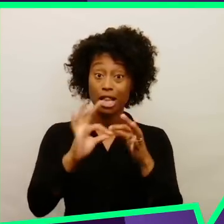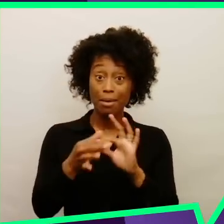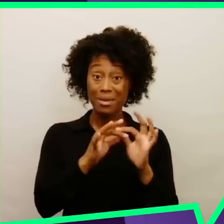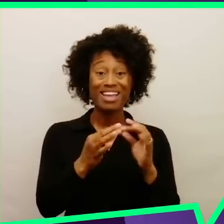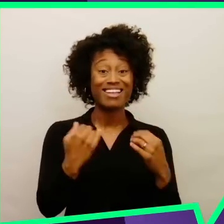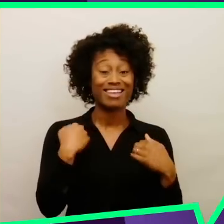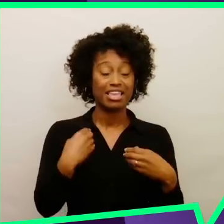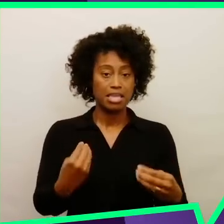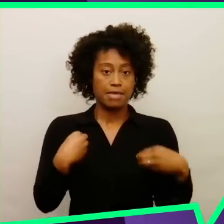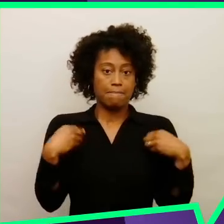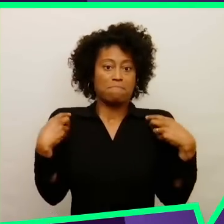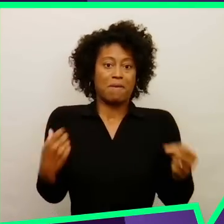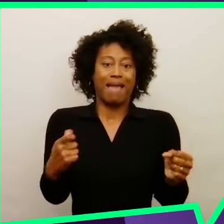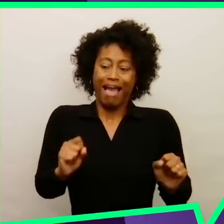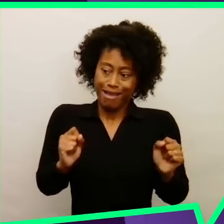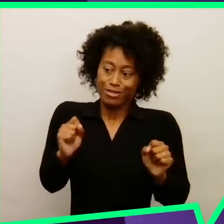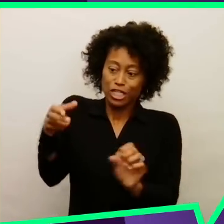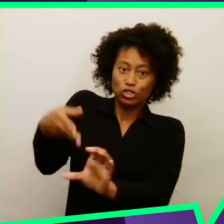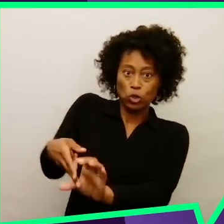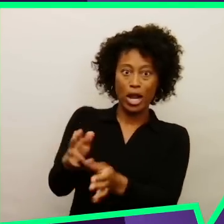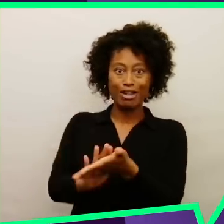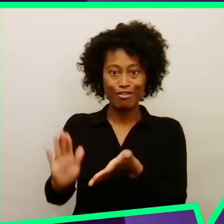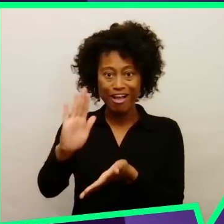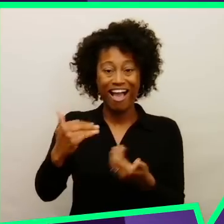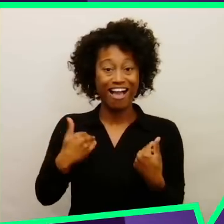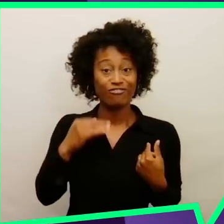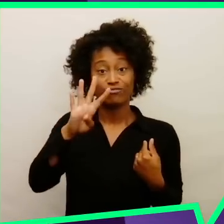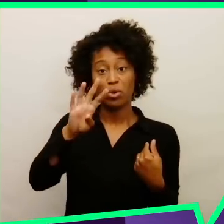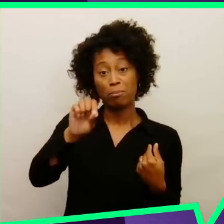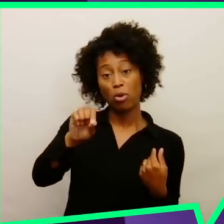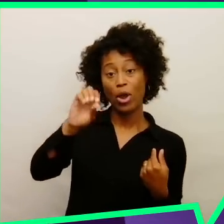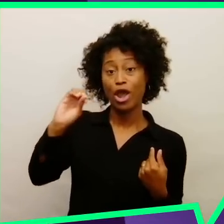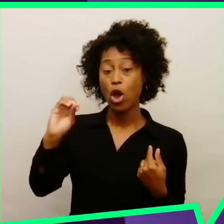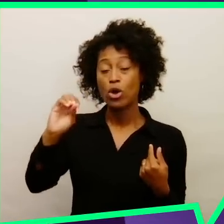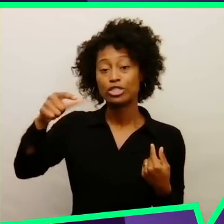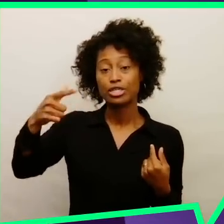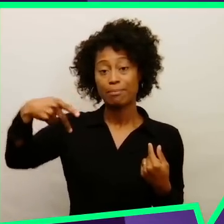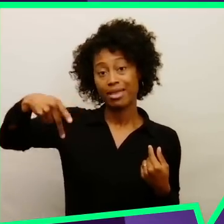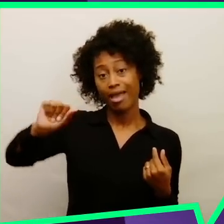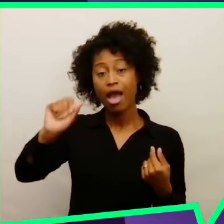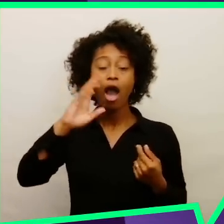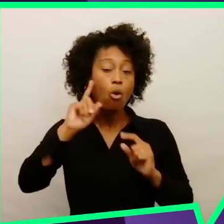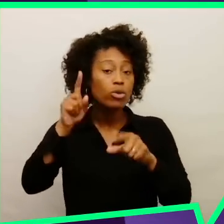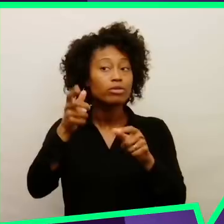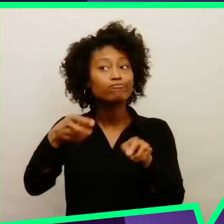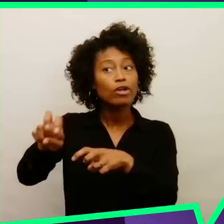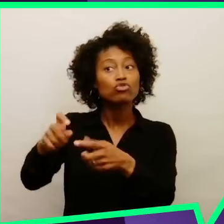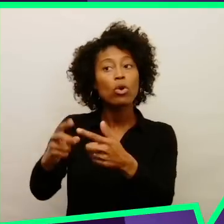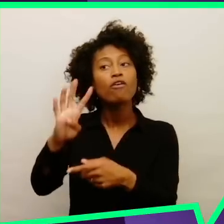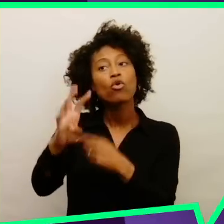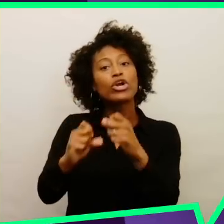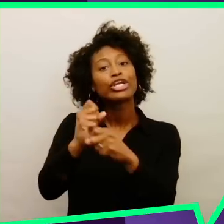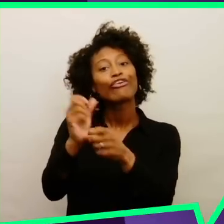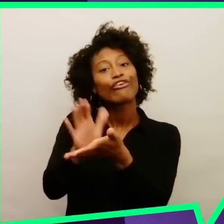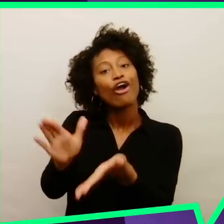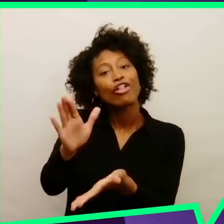and I have a 4.0 GPA, and I'm going to go to a four-year. People say it takes a village.